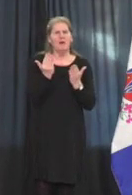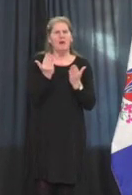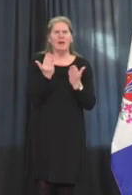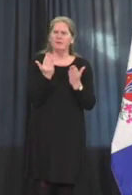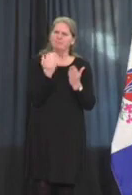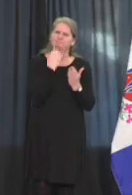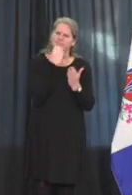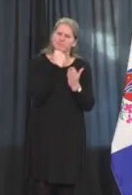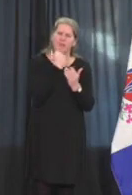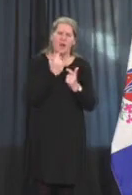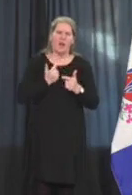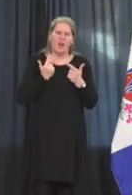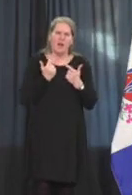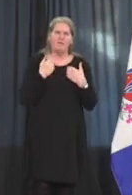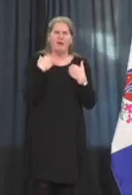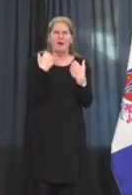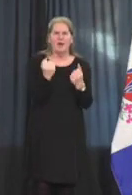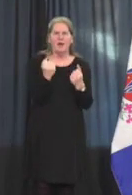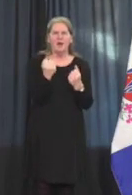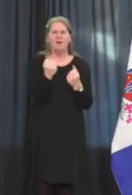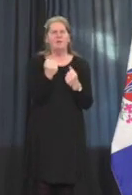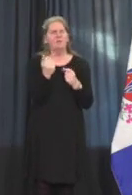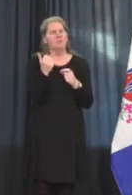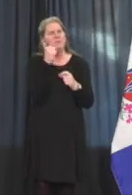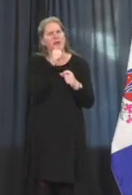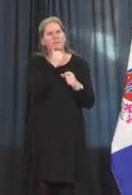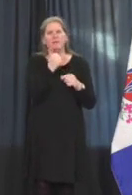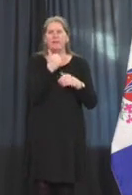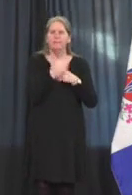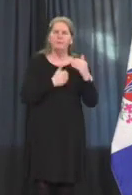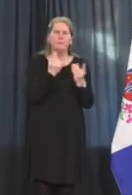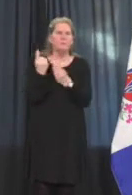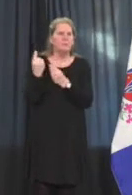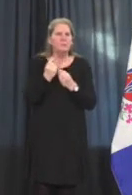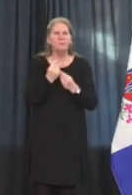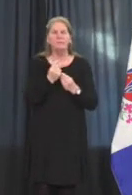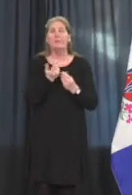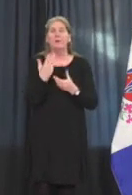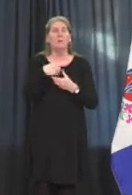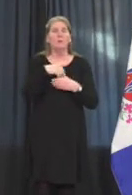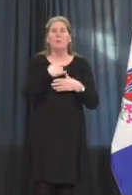LIFE, HEALTH AND BASIC FUNCTION OF YUKON SOCIETY. THIS INCLUDES HEALTH SECTOR